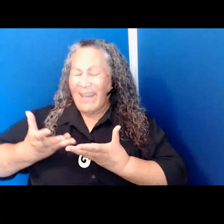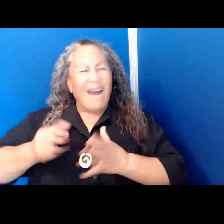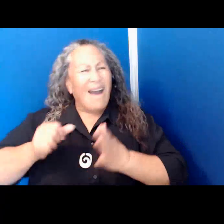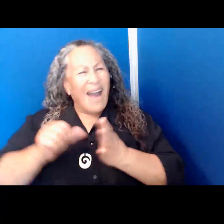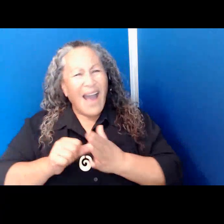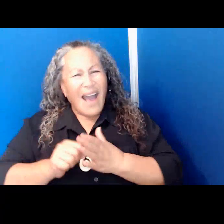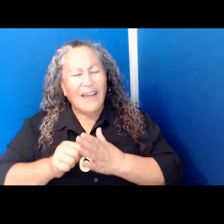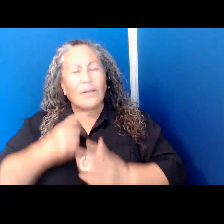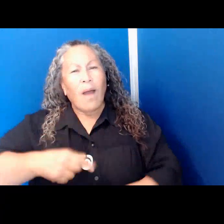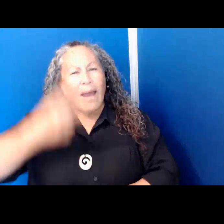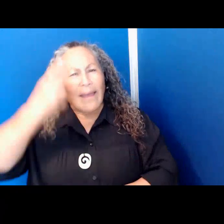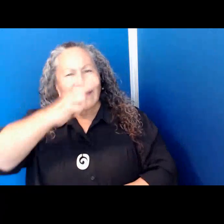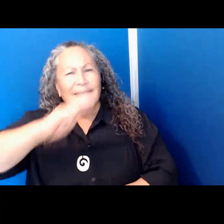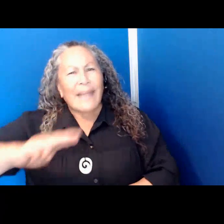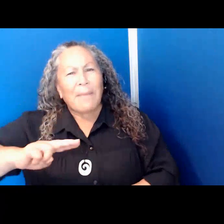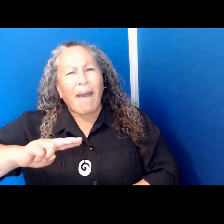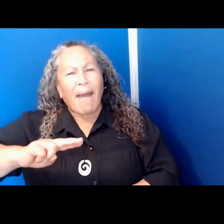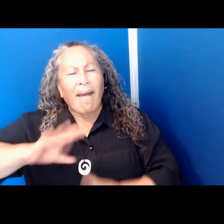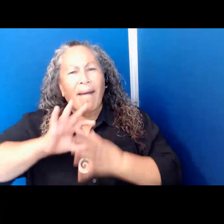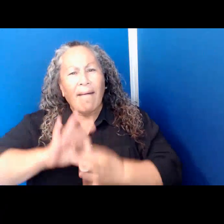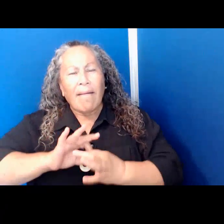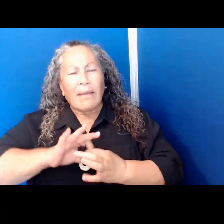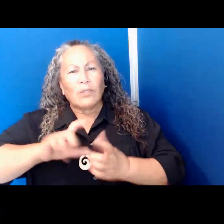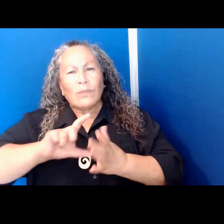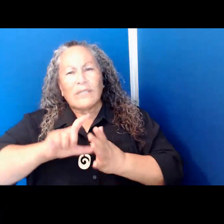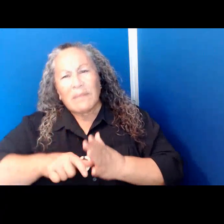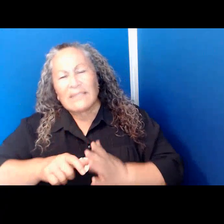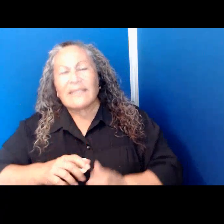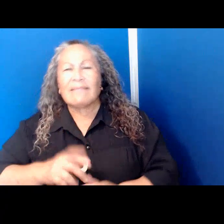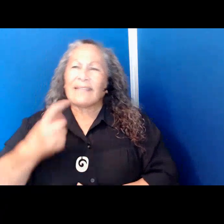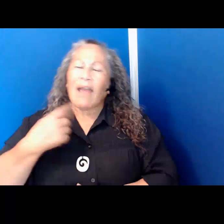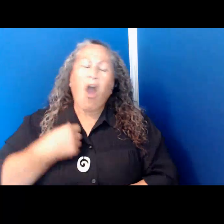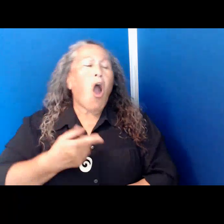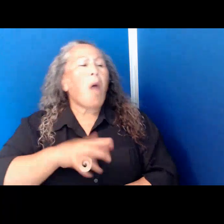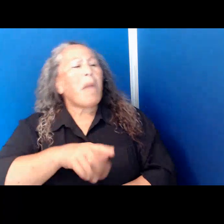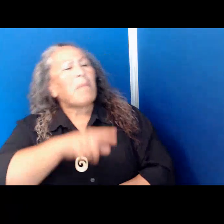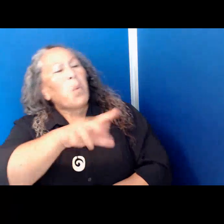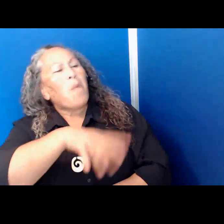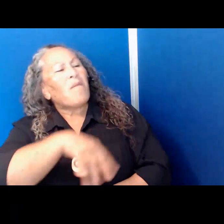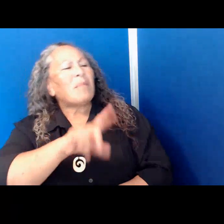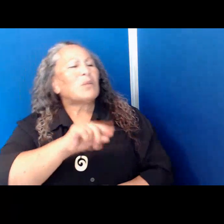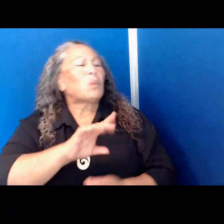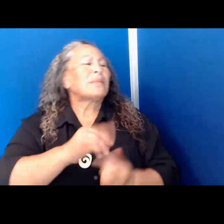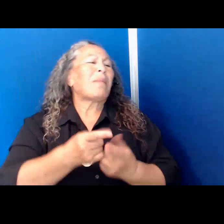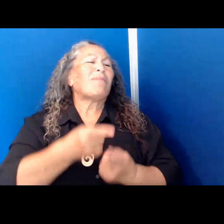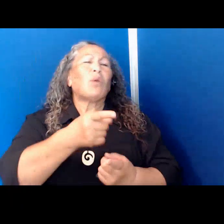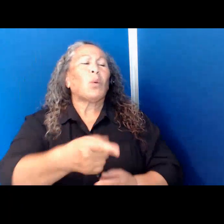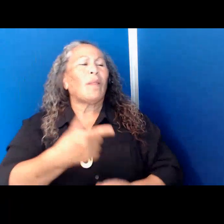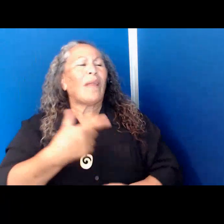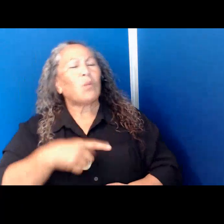disabilities. You know, family must have done something in the past to deserve it,